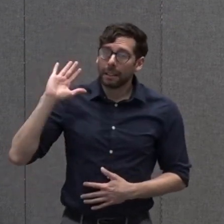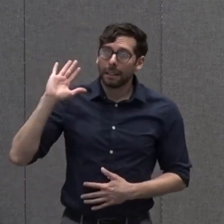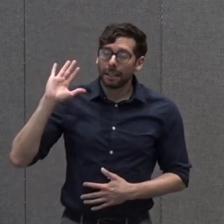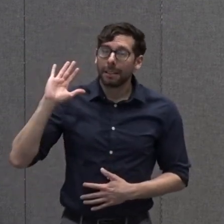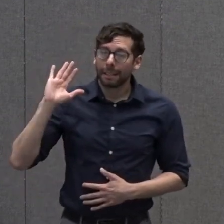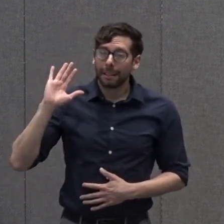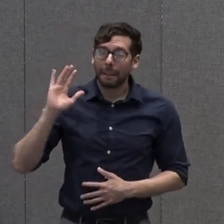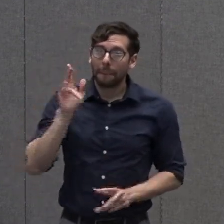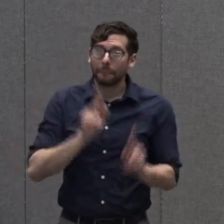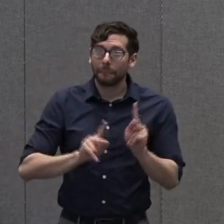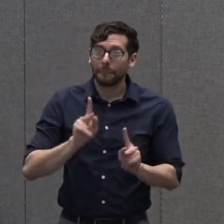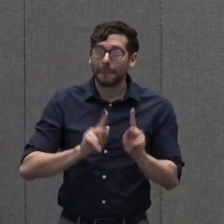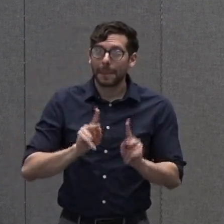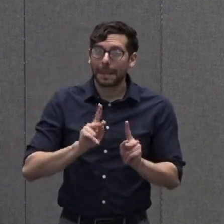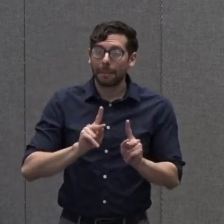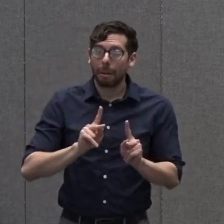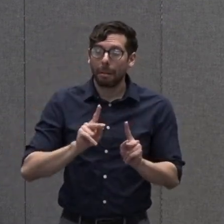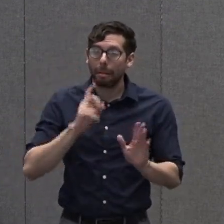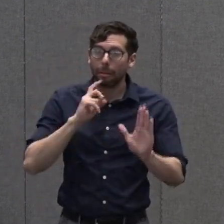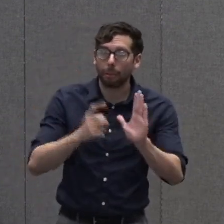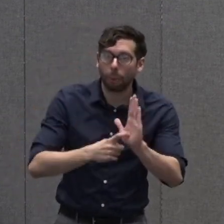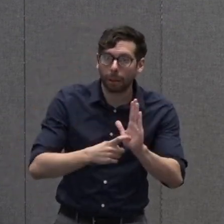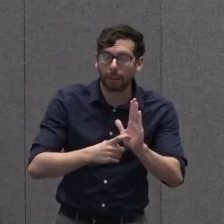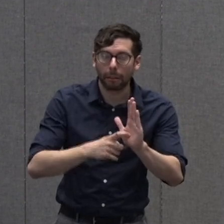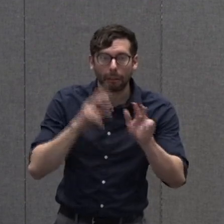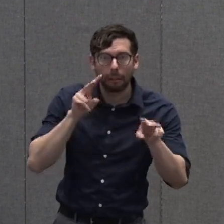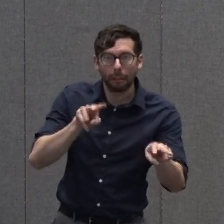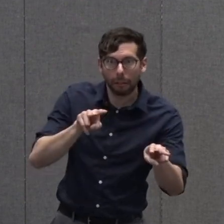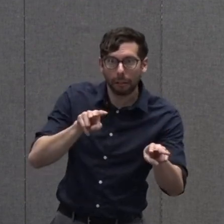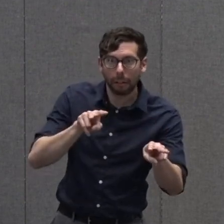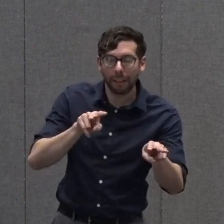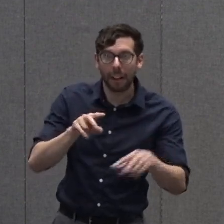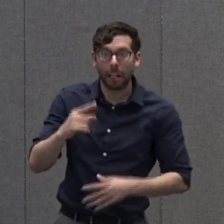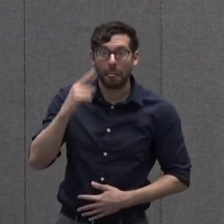they thought that just looking at one could kill you.